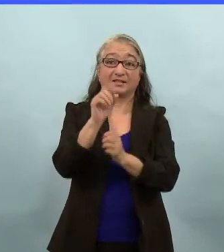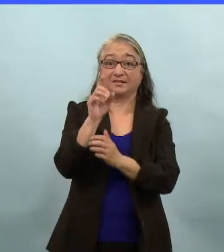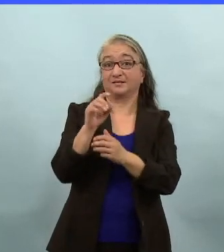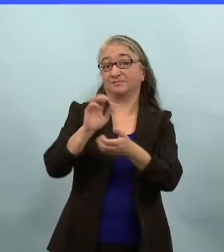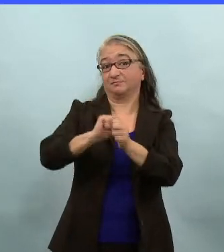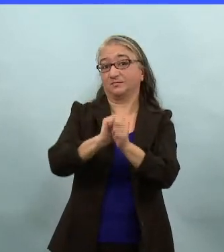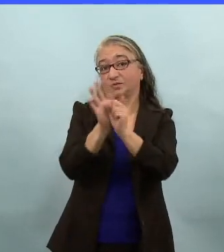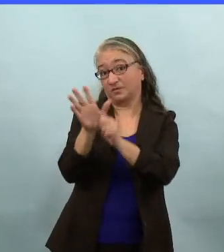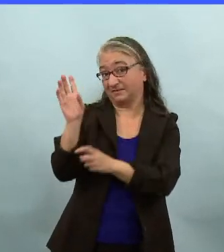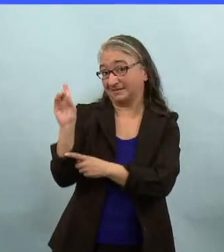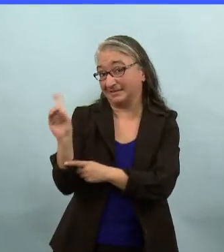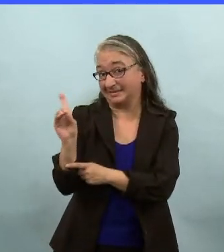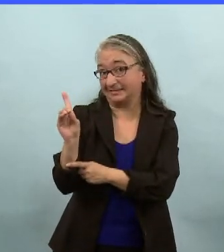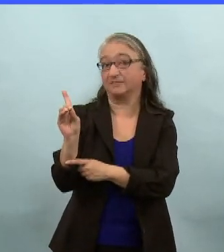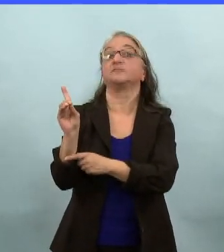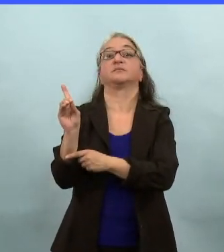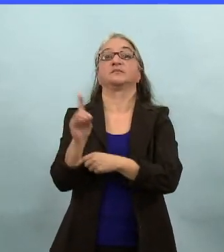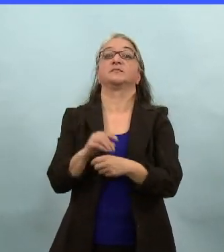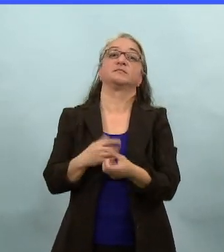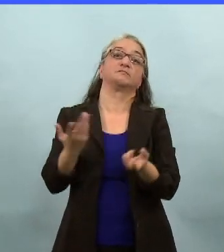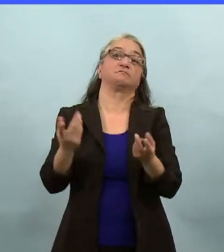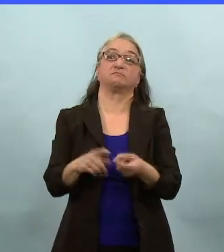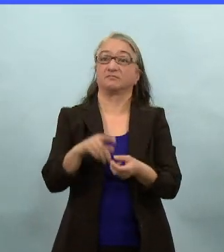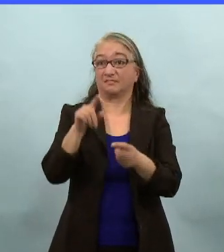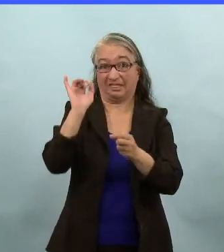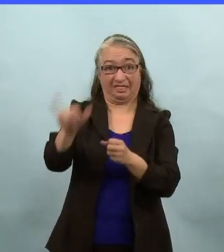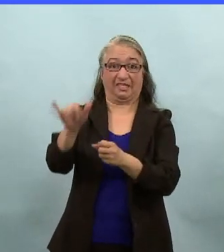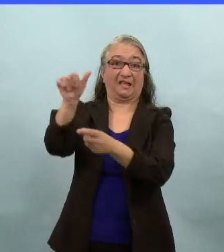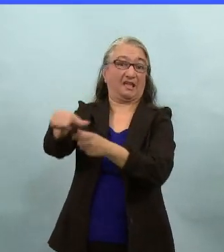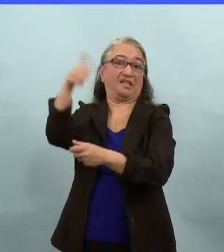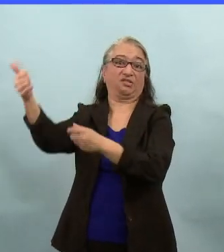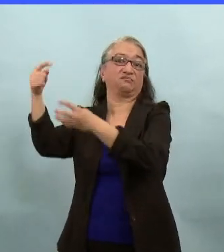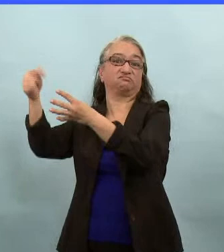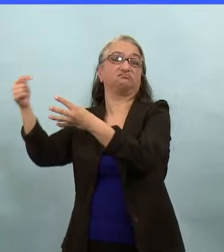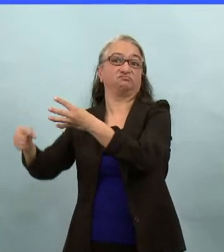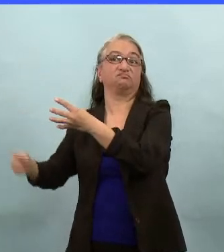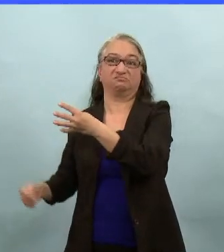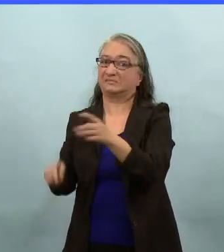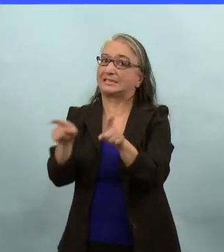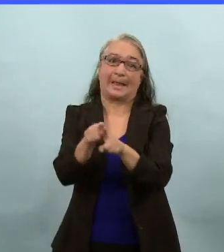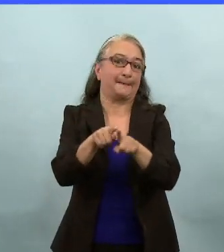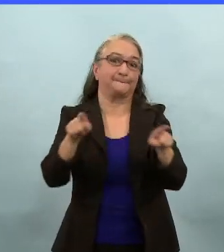still work here this is about our interactions with people and limiting those interactions so